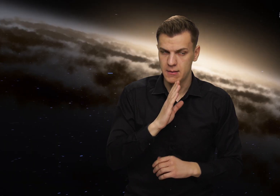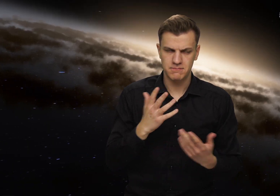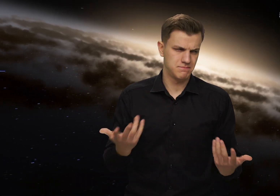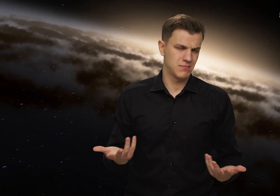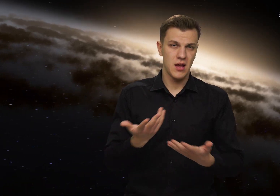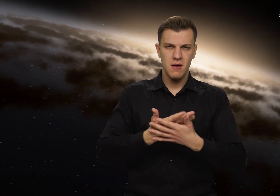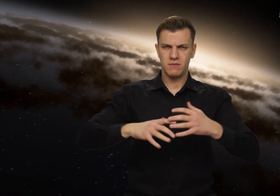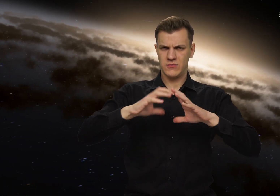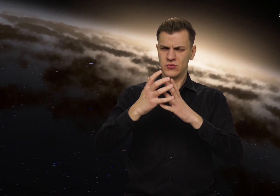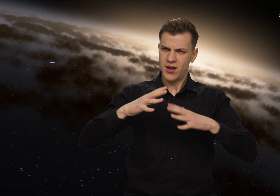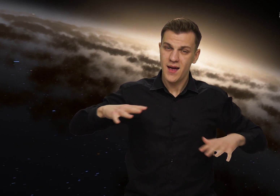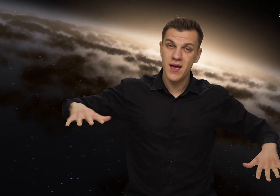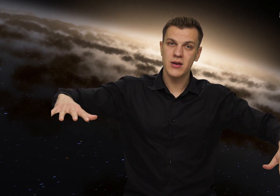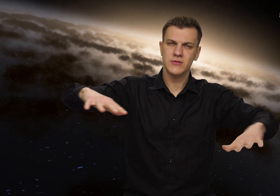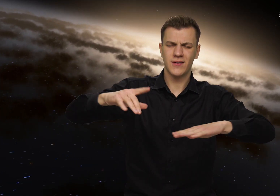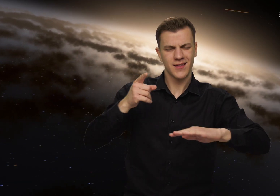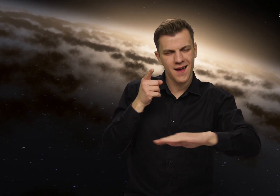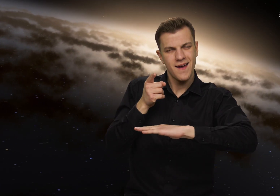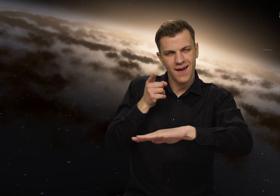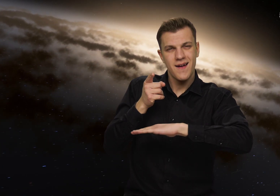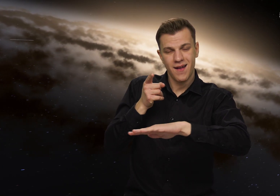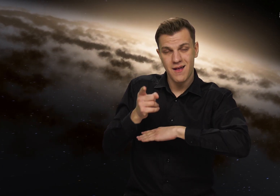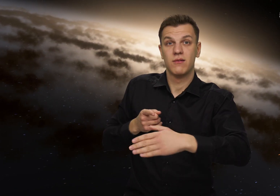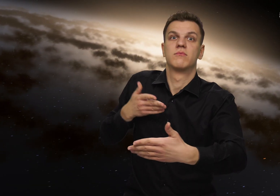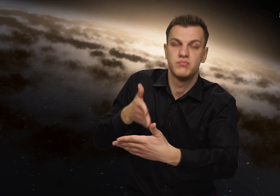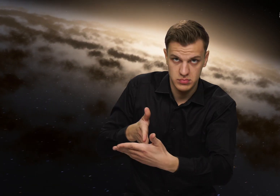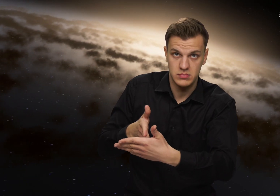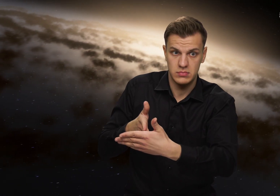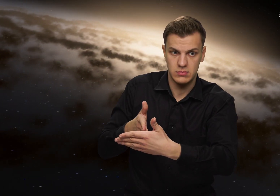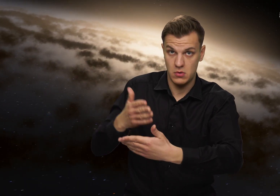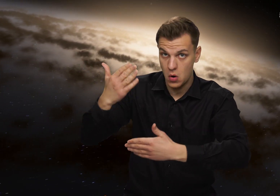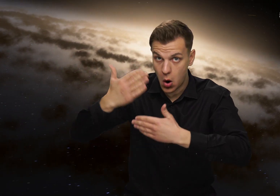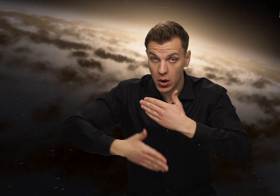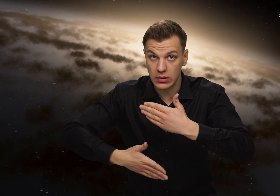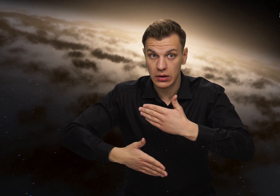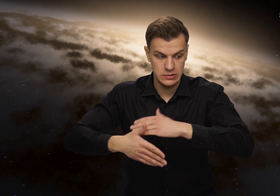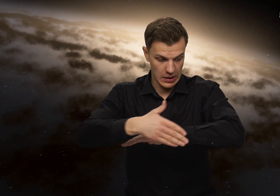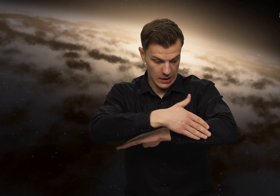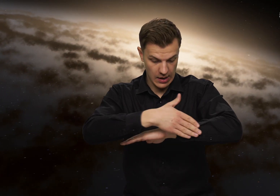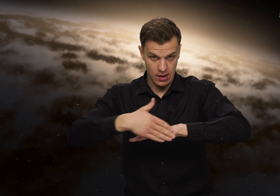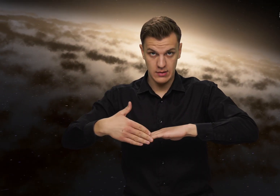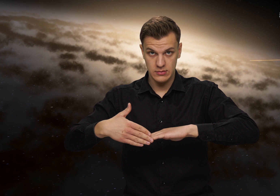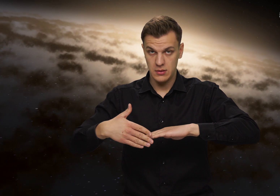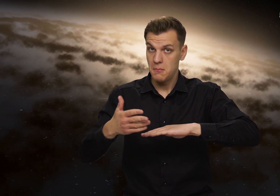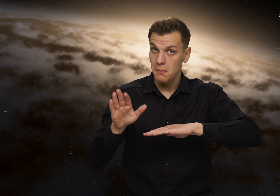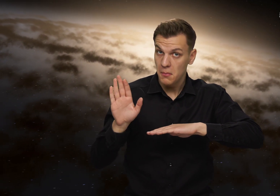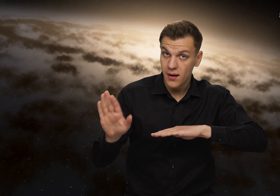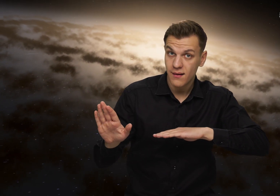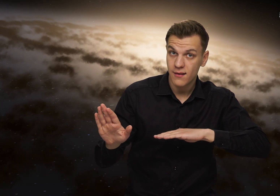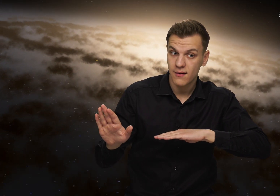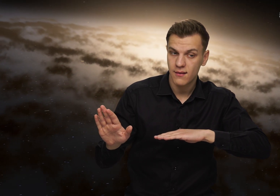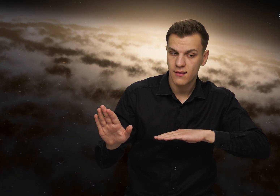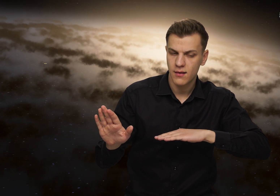And does the universe have an end somewhere?